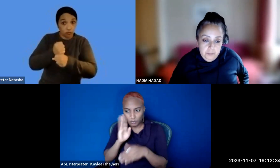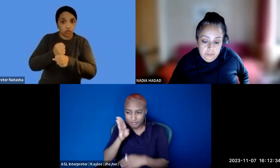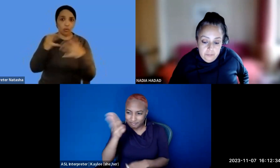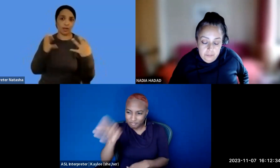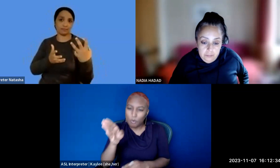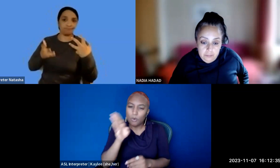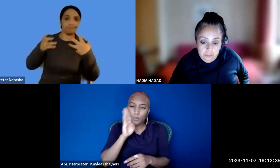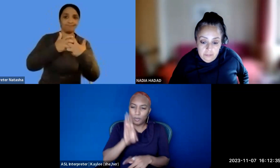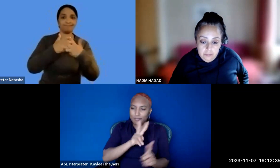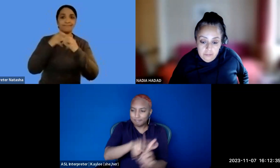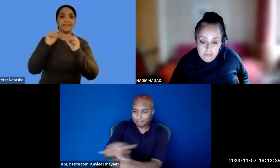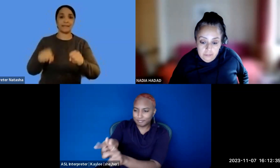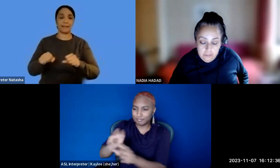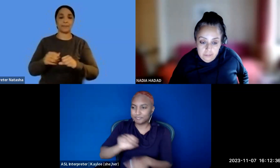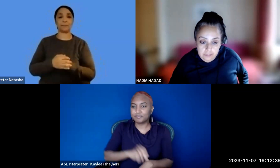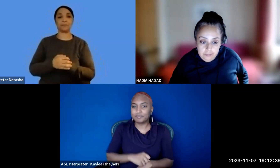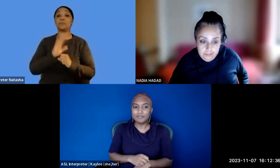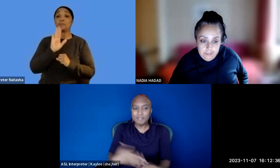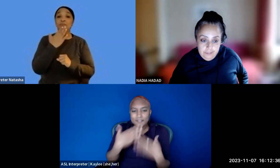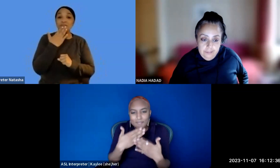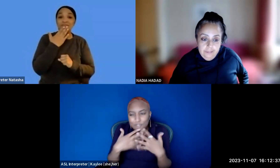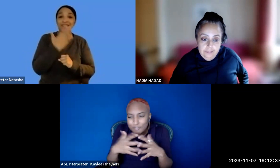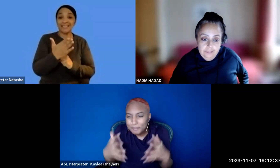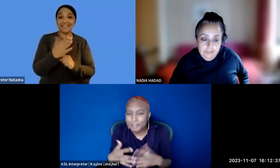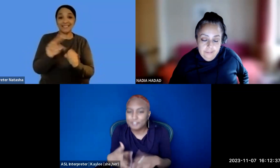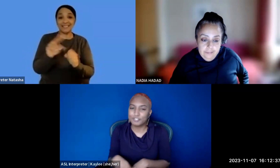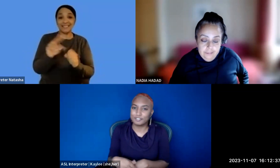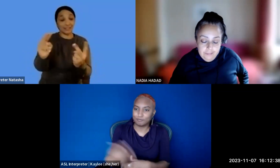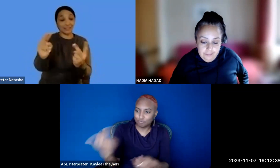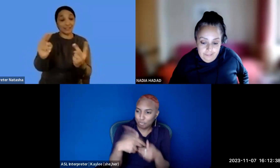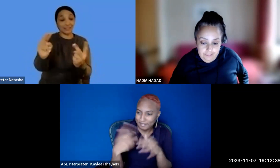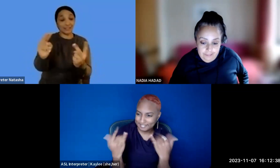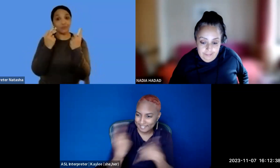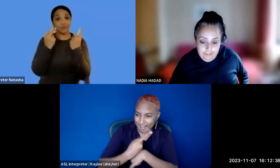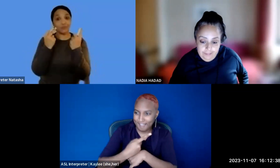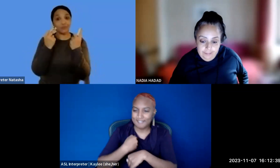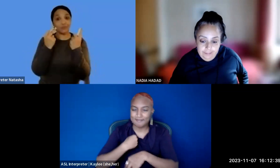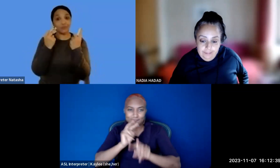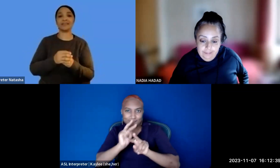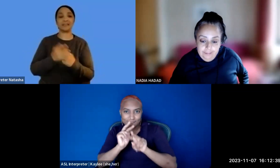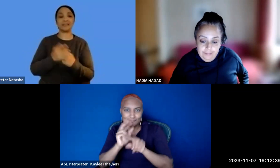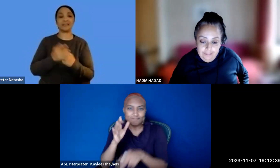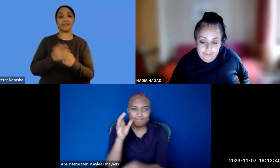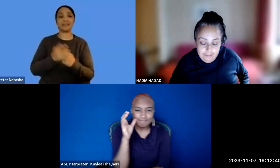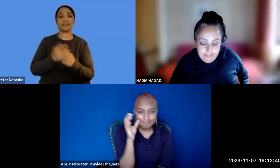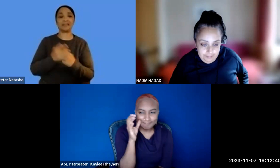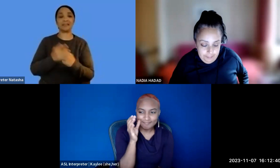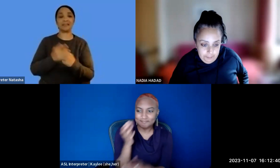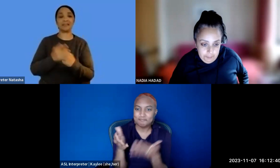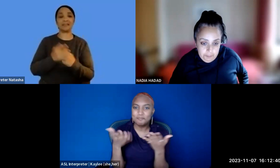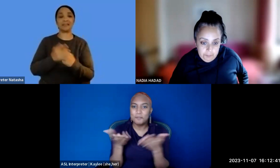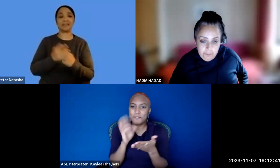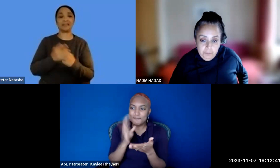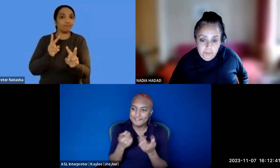Thank you for attending today. I look forward to hearing what comes as an outcome from this event